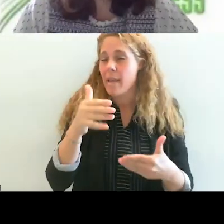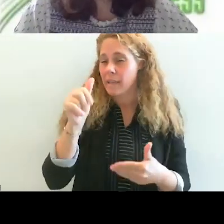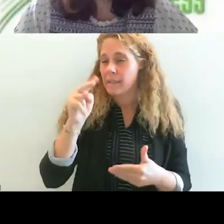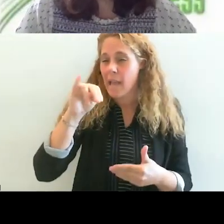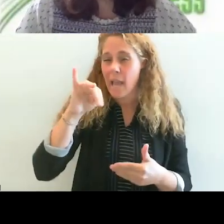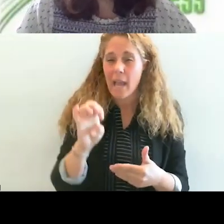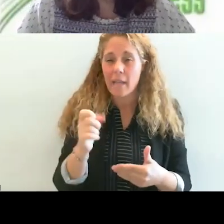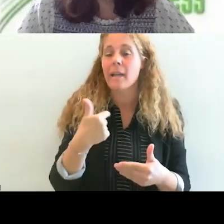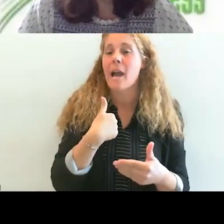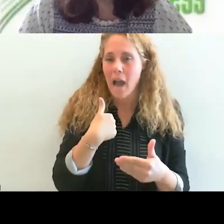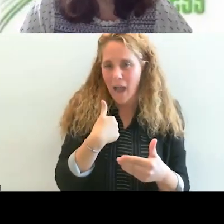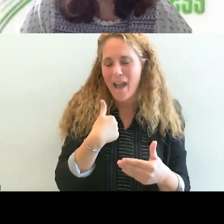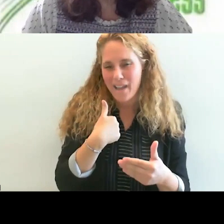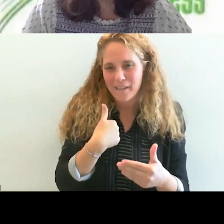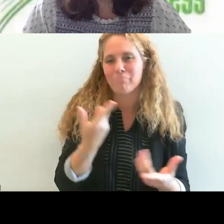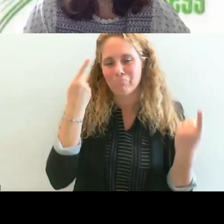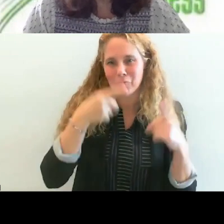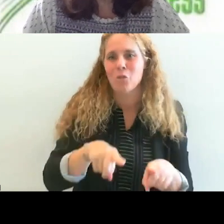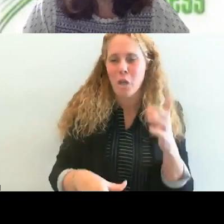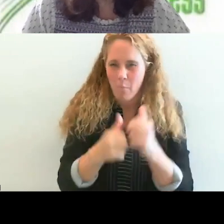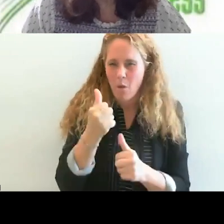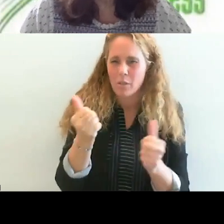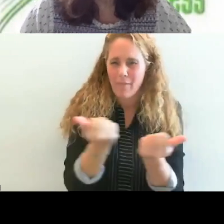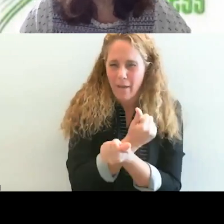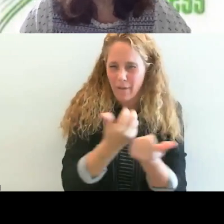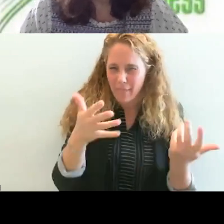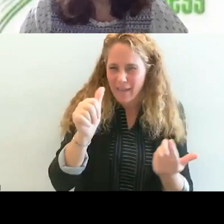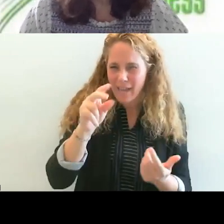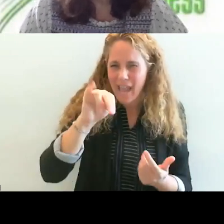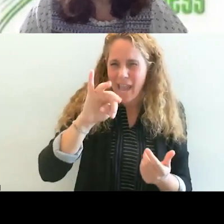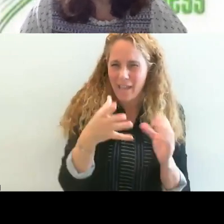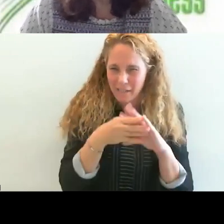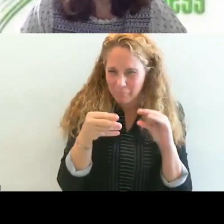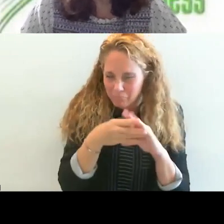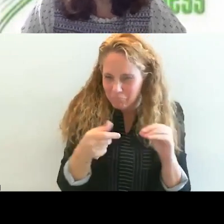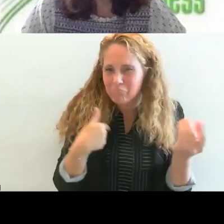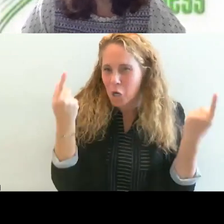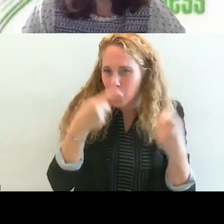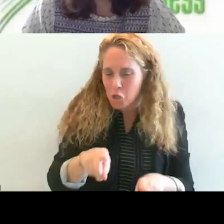I ECHO WHO SHE MOSTLY TALKED ABOUT.